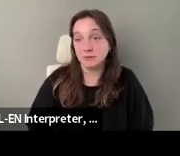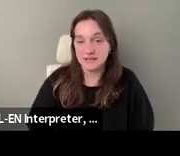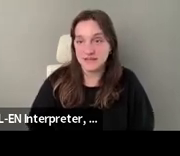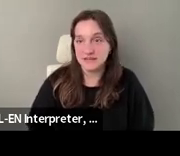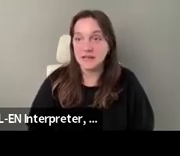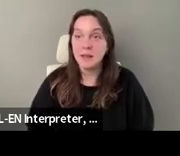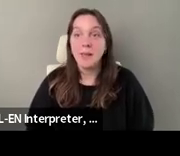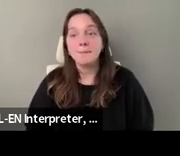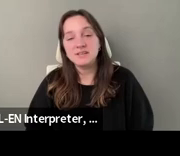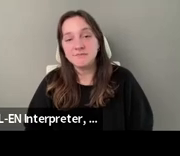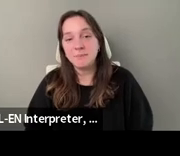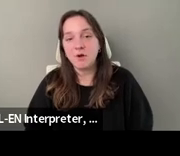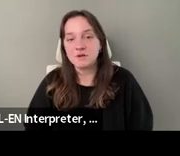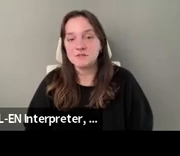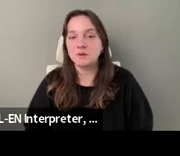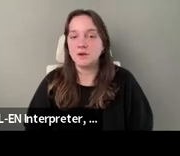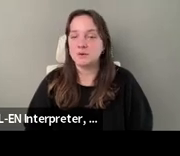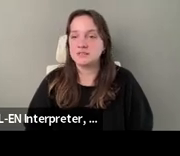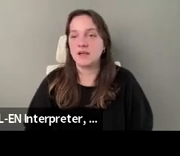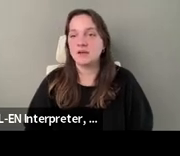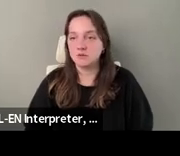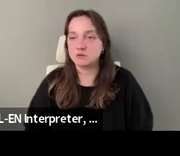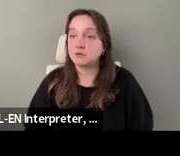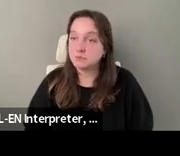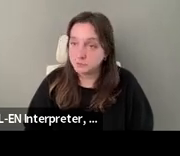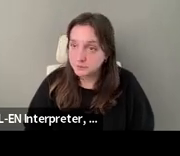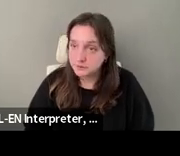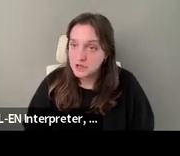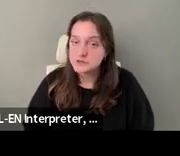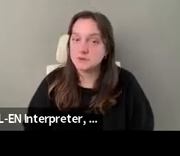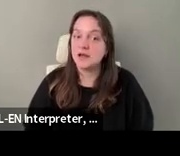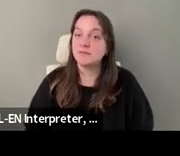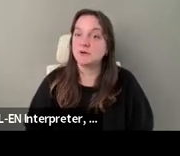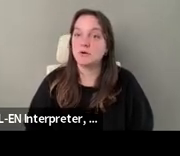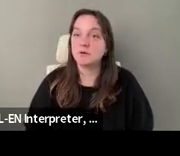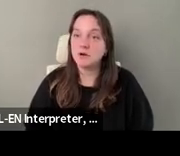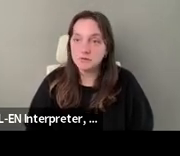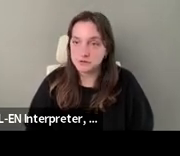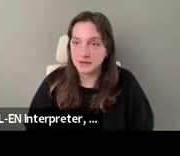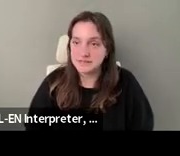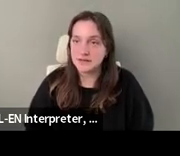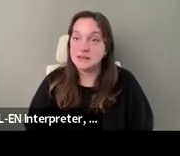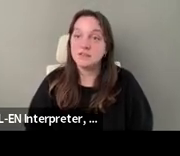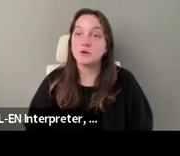people are also a linguistic and cultural group. So they have their own cultural identity, they're own linguistic